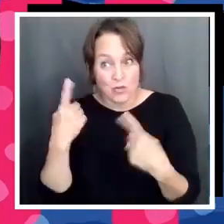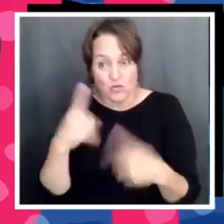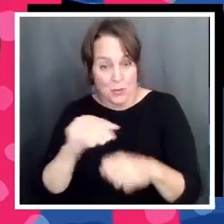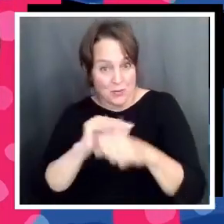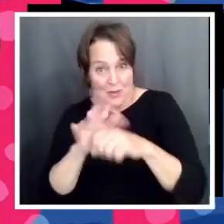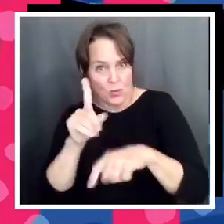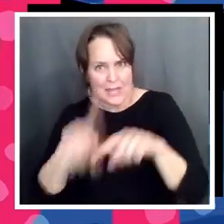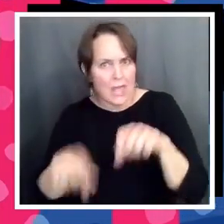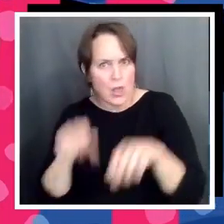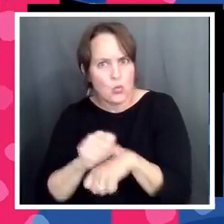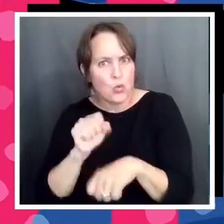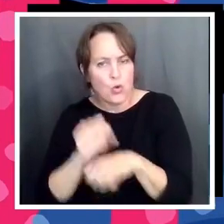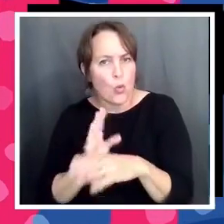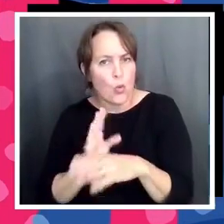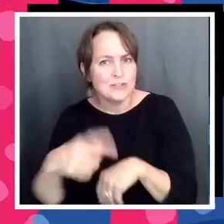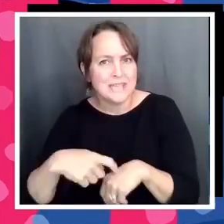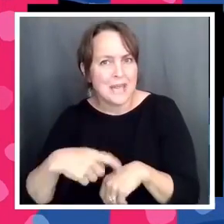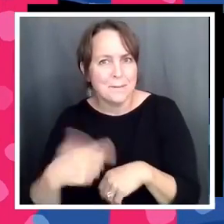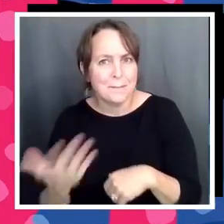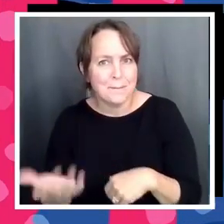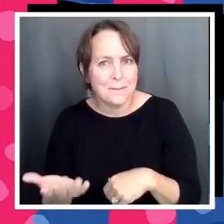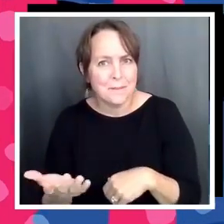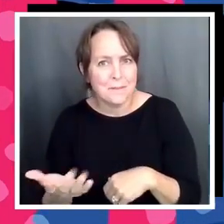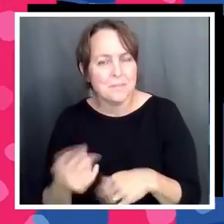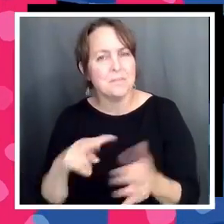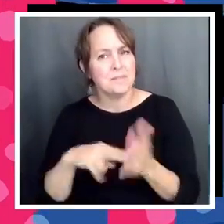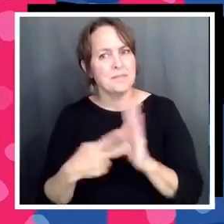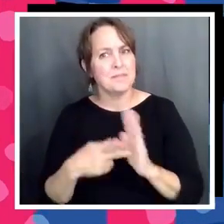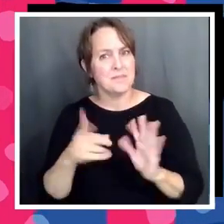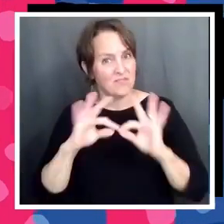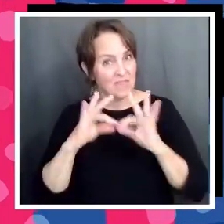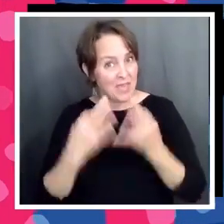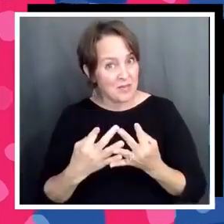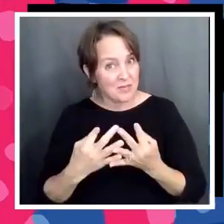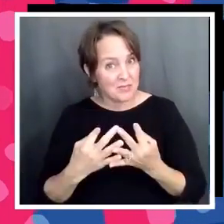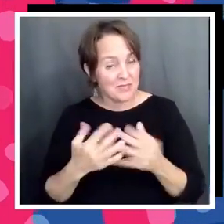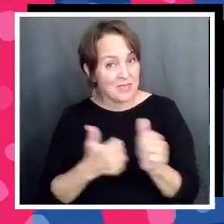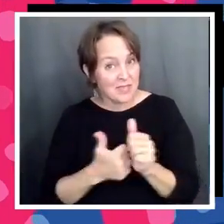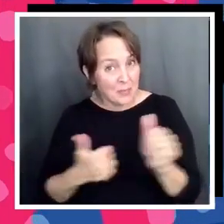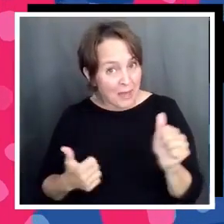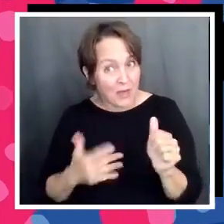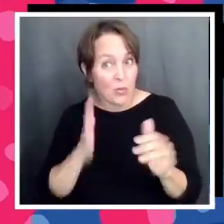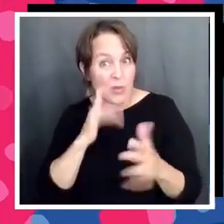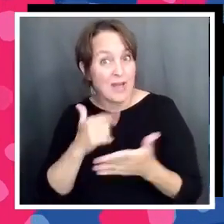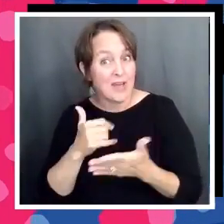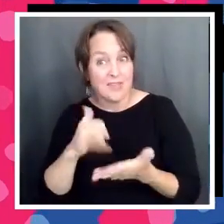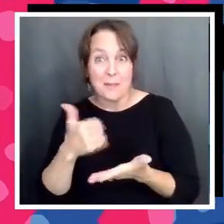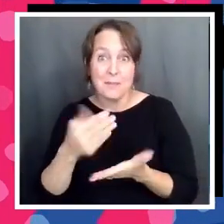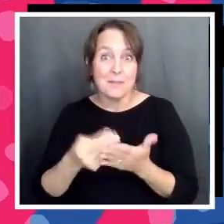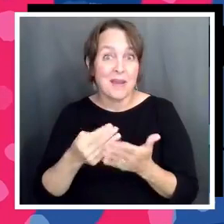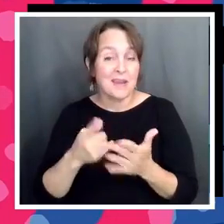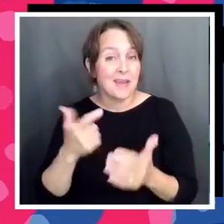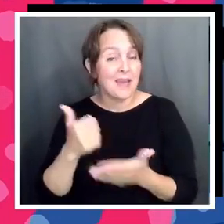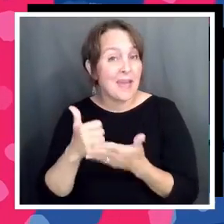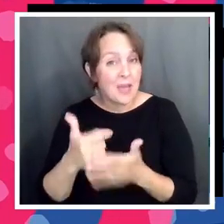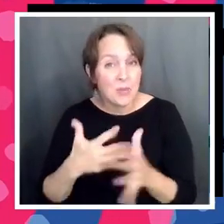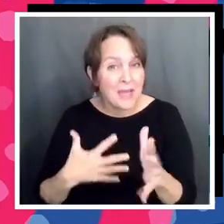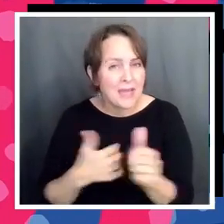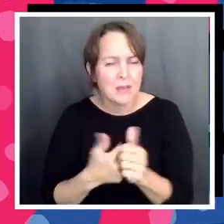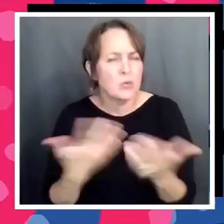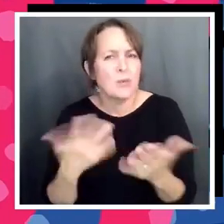SECOND JOB TO MAKE ENDS MEET?